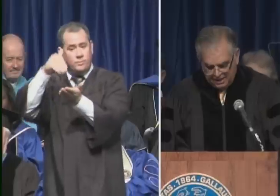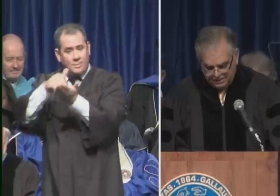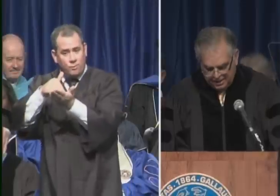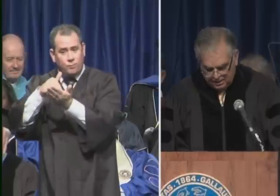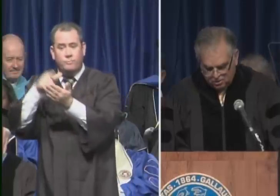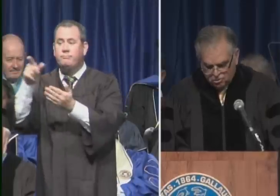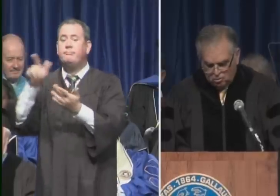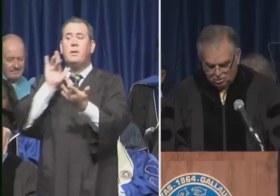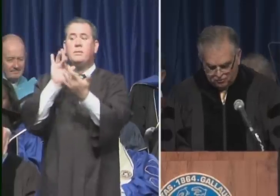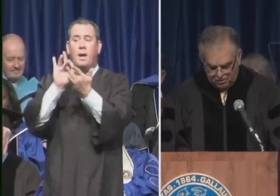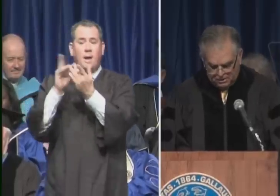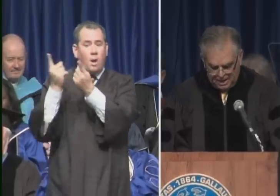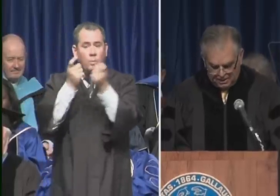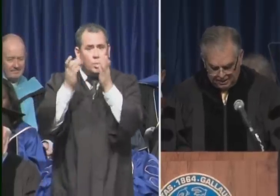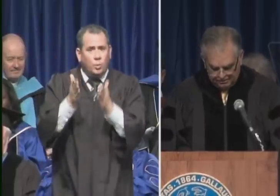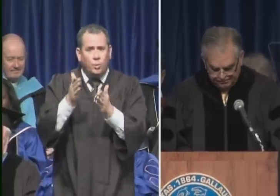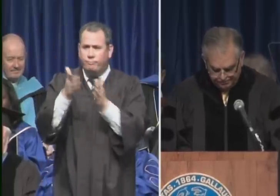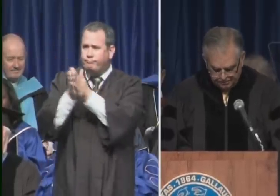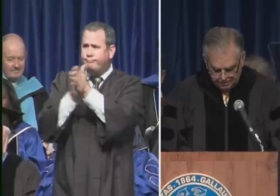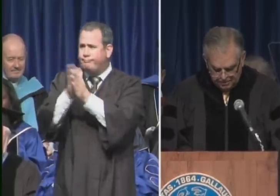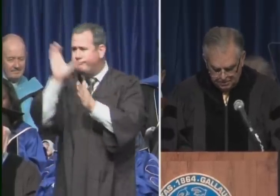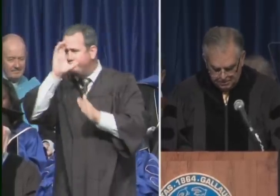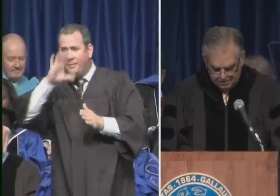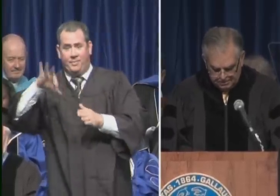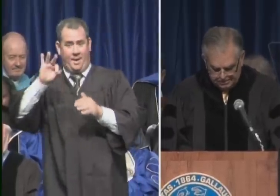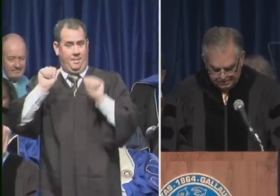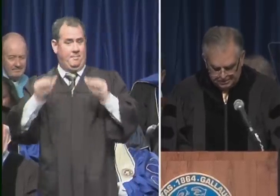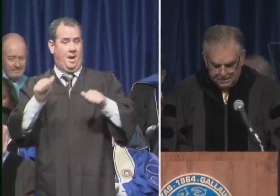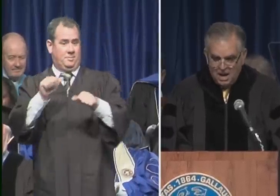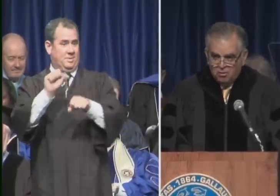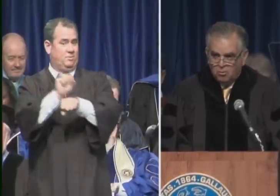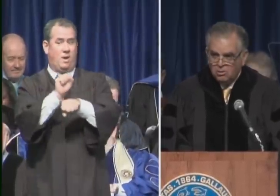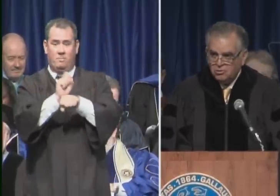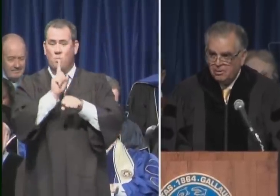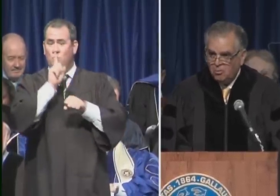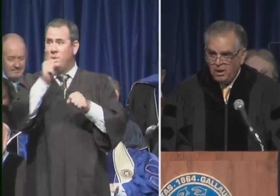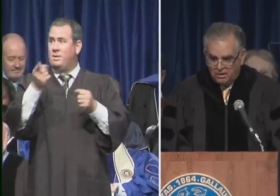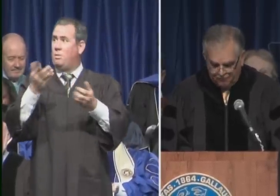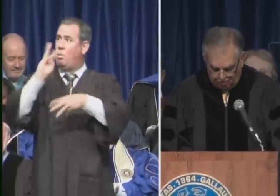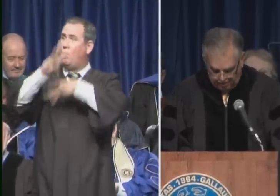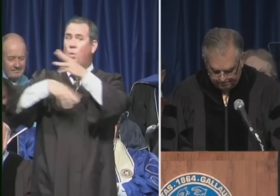The world beyond Gallaudet is yours for the taking. Now the words you've been waiting for: